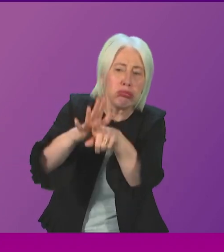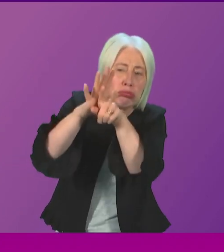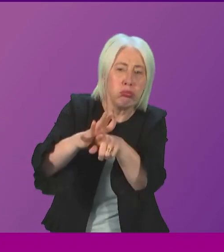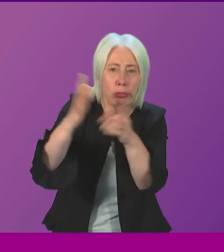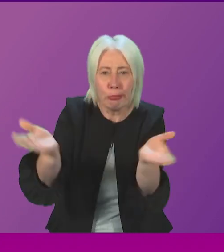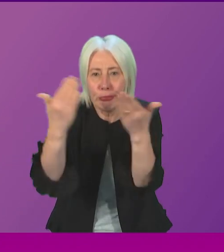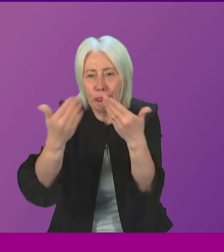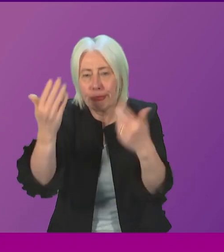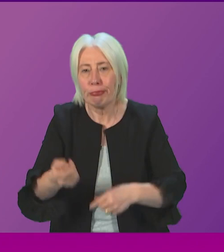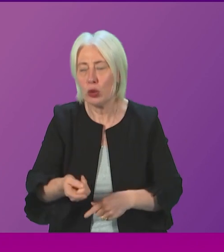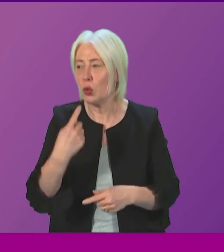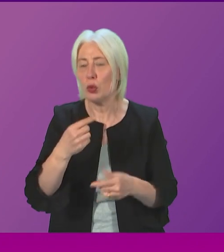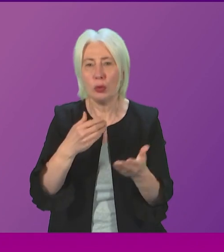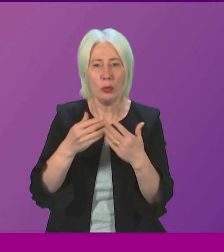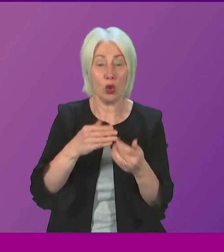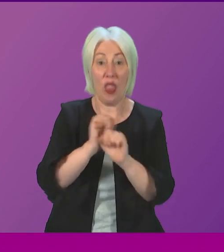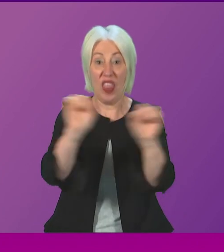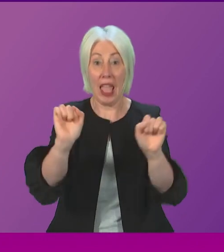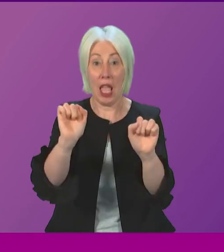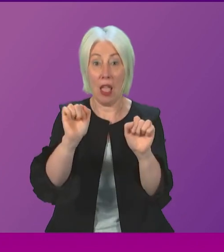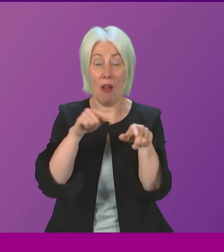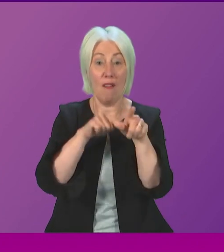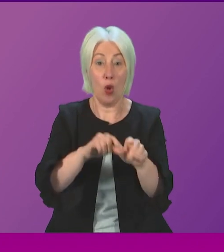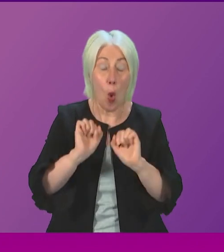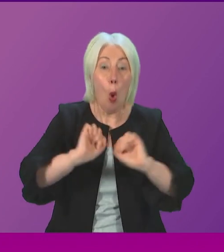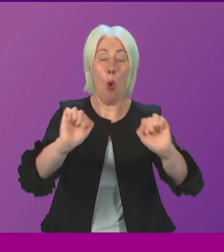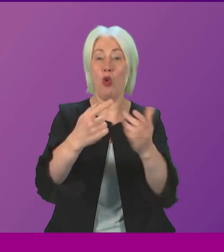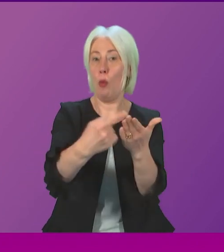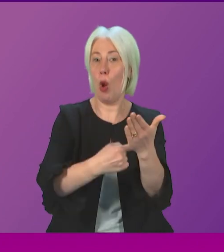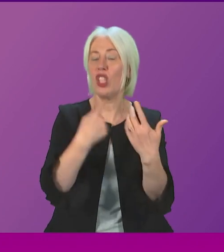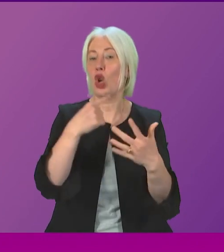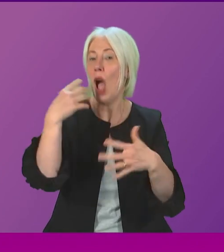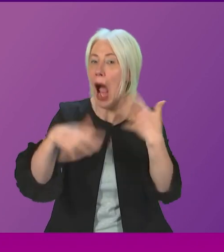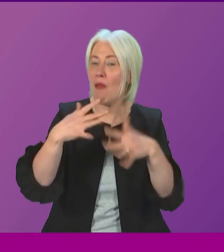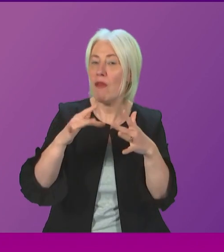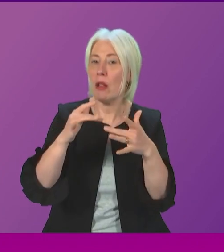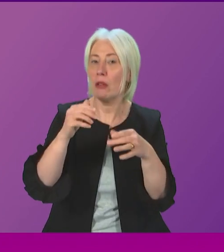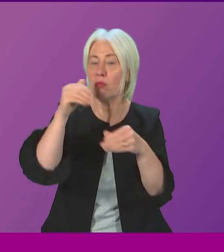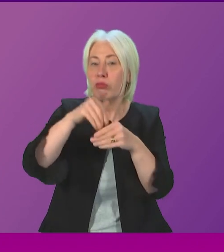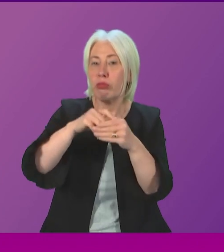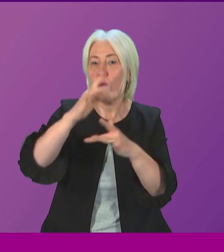so that they live up to their own policies on harmful online content.